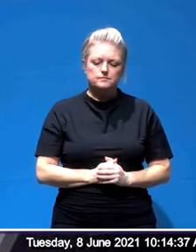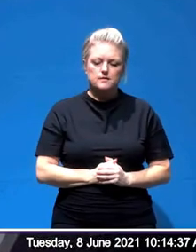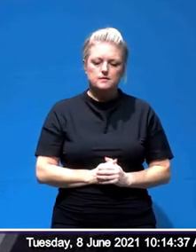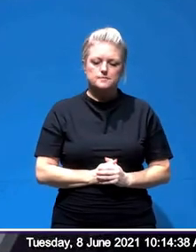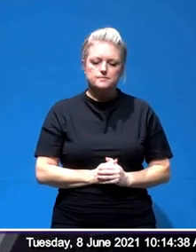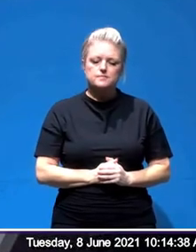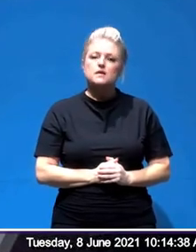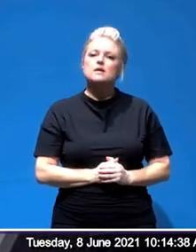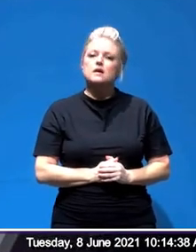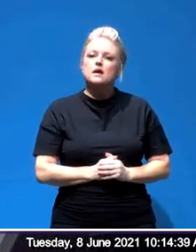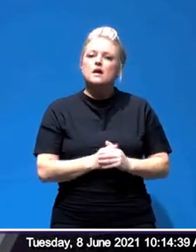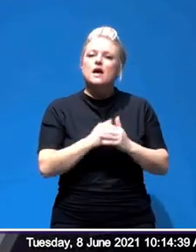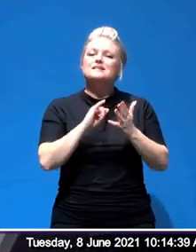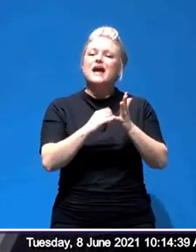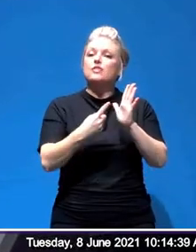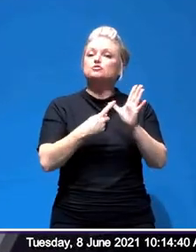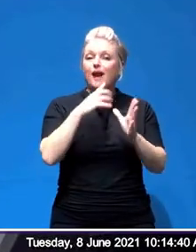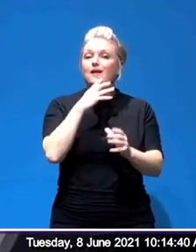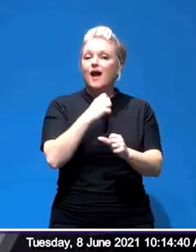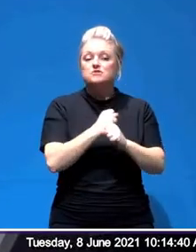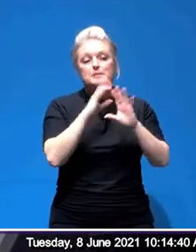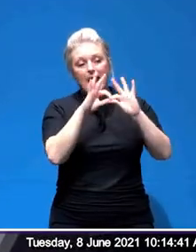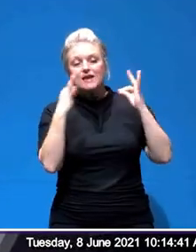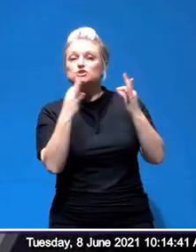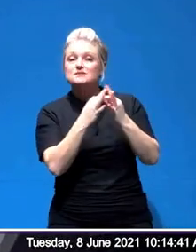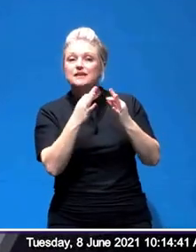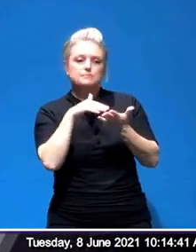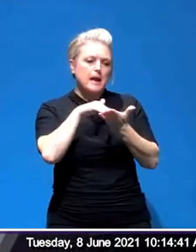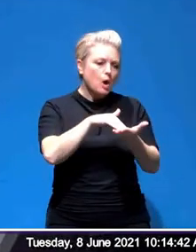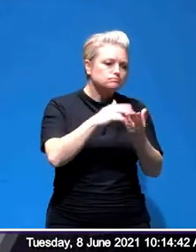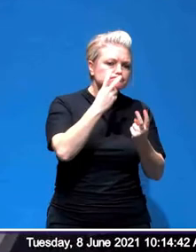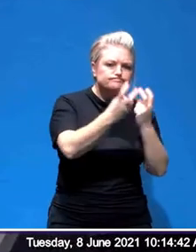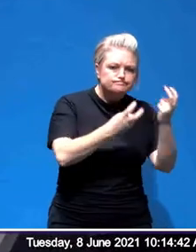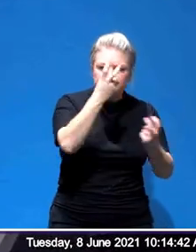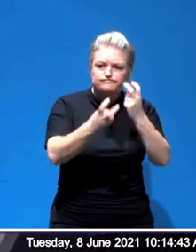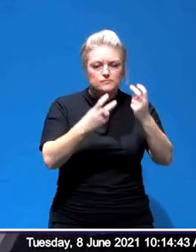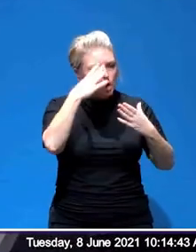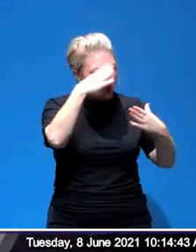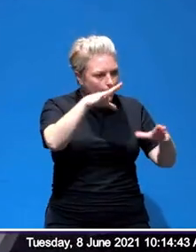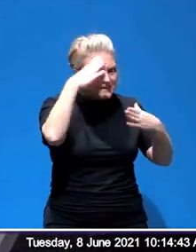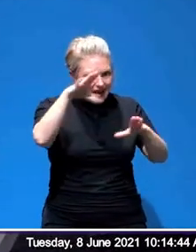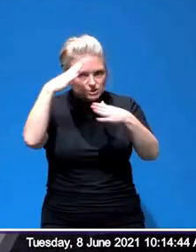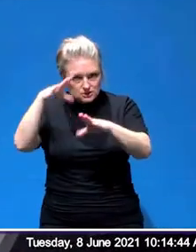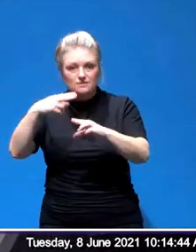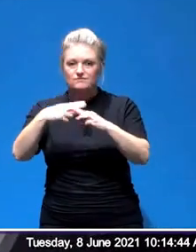a South Australian Government agency that provided accommodation to other services for people with intellectual disability.